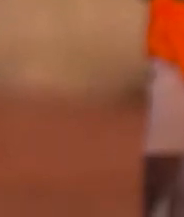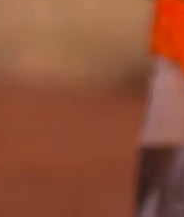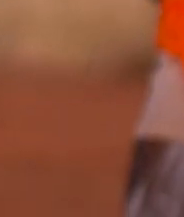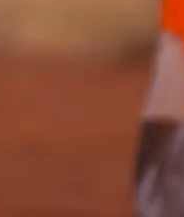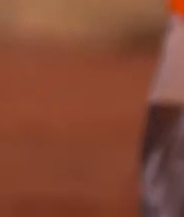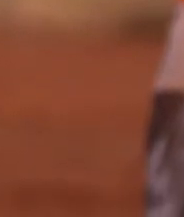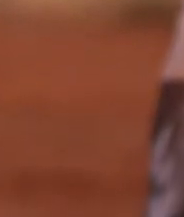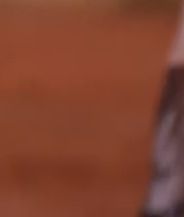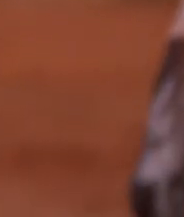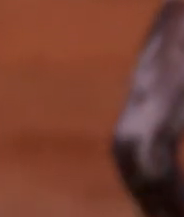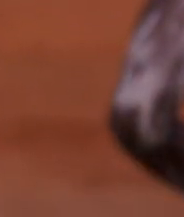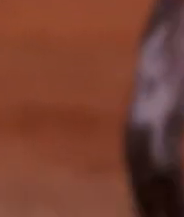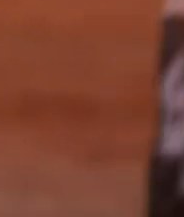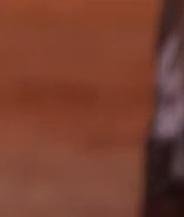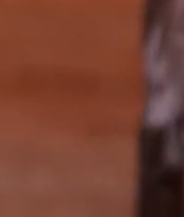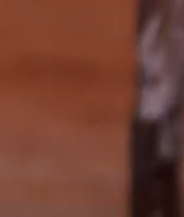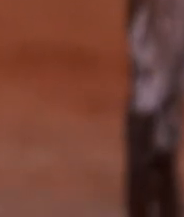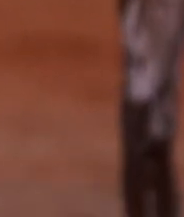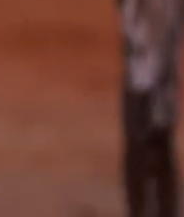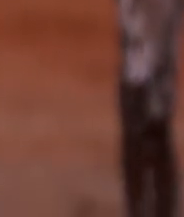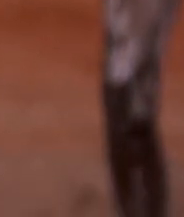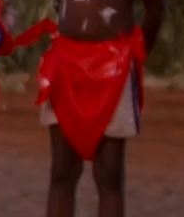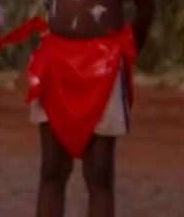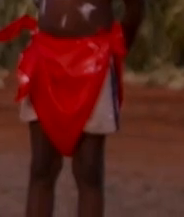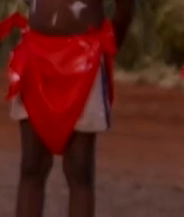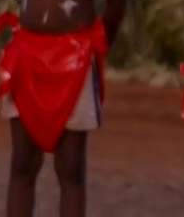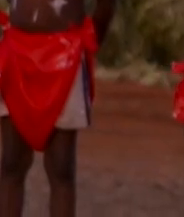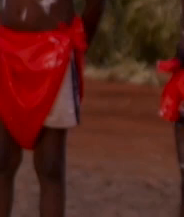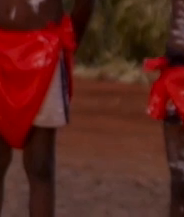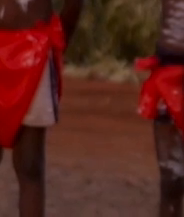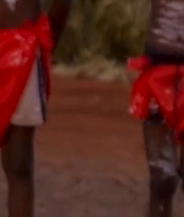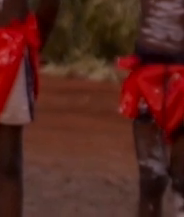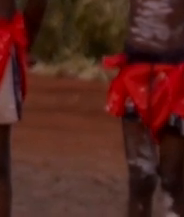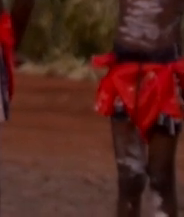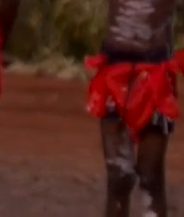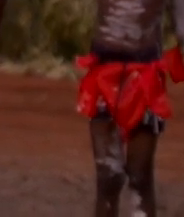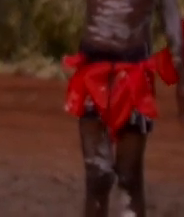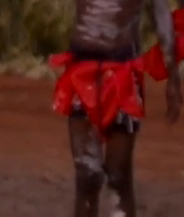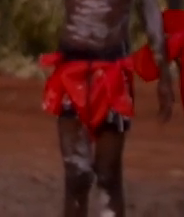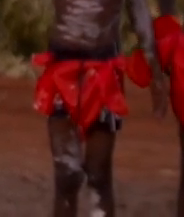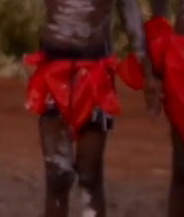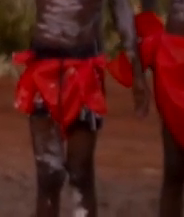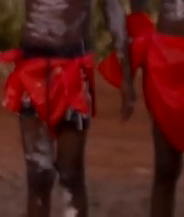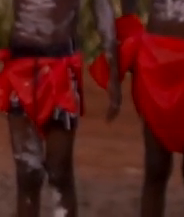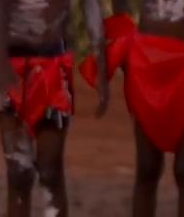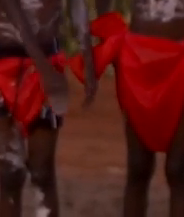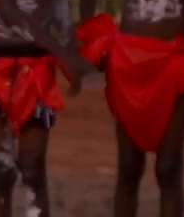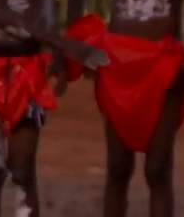And I'm still here to work everywhere. I start painting (UNKNOWN) and